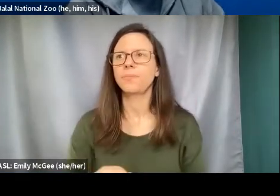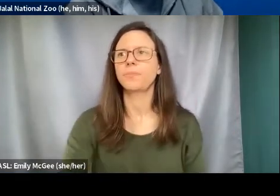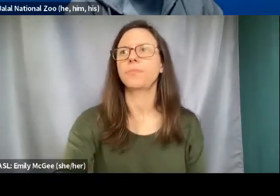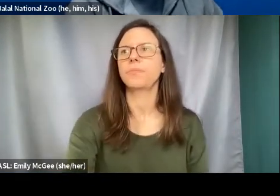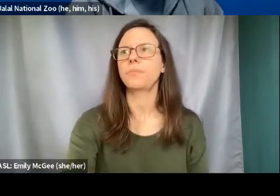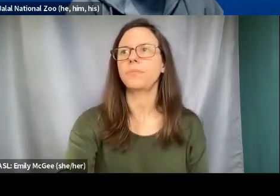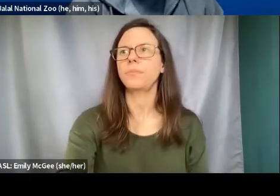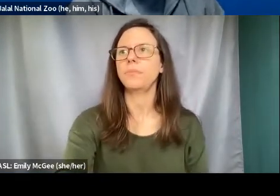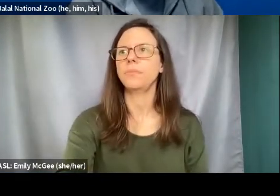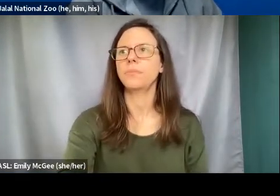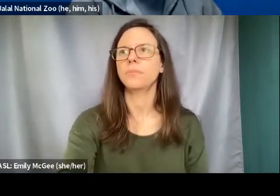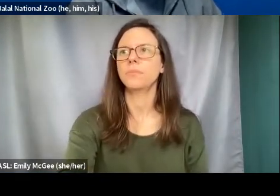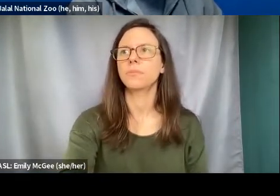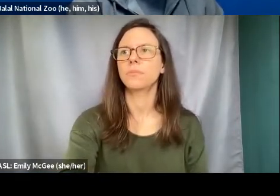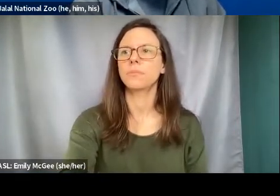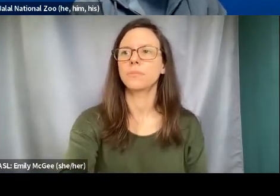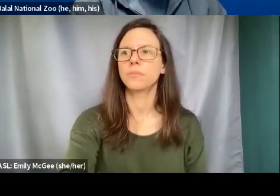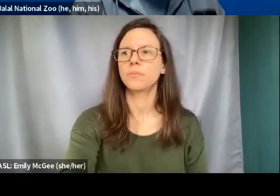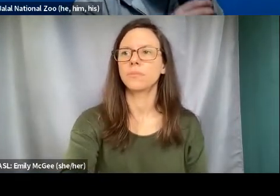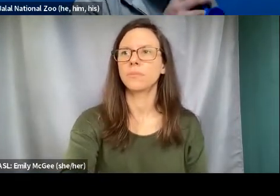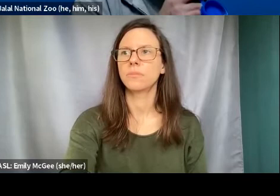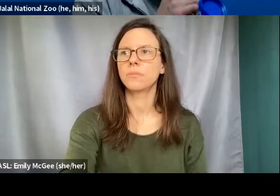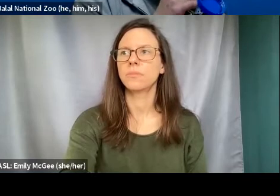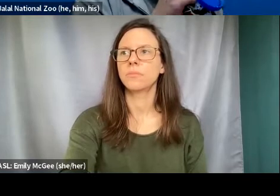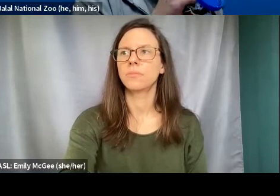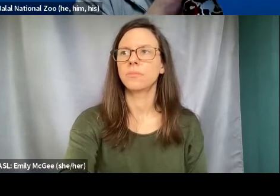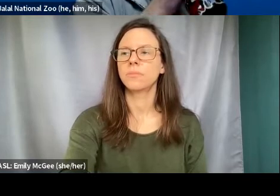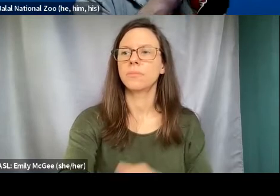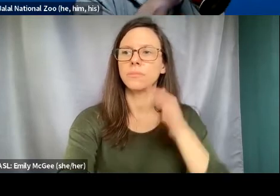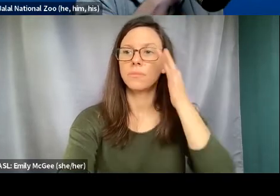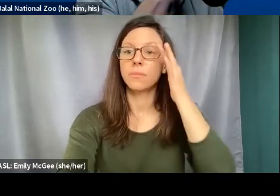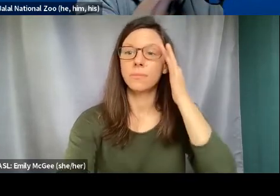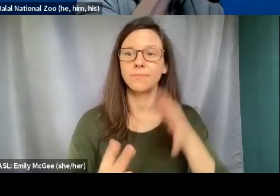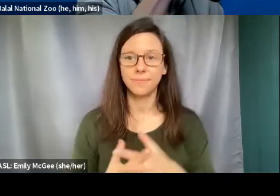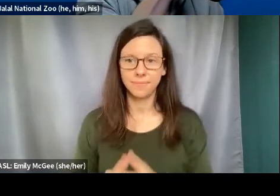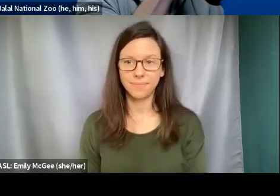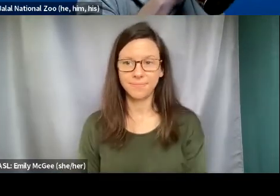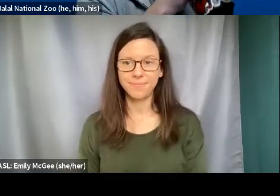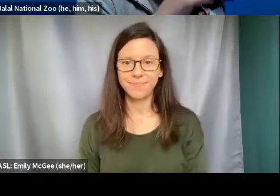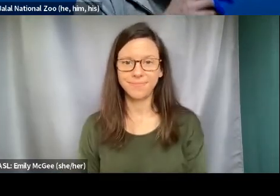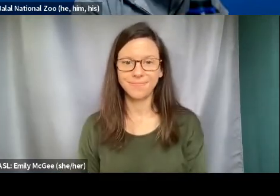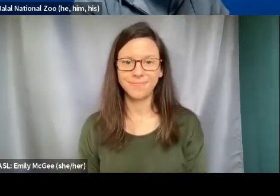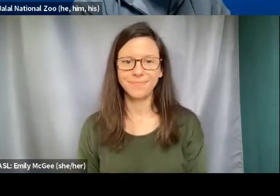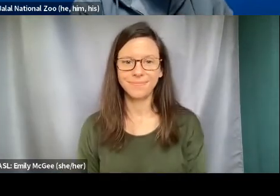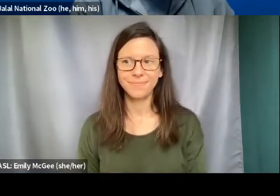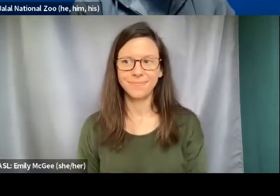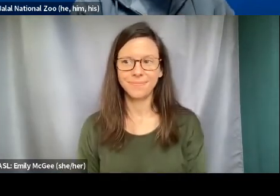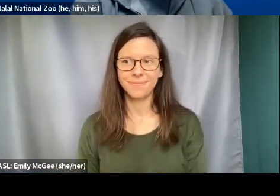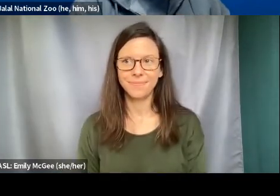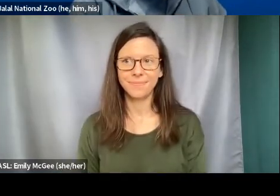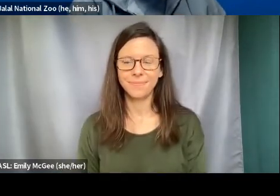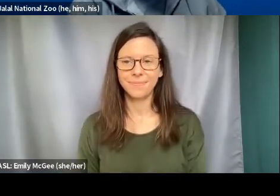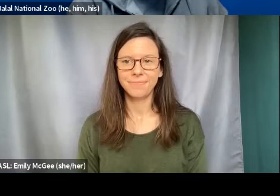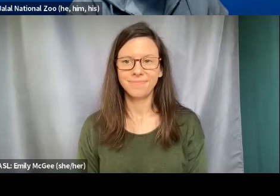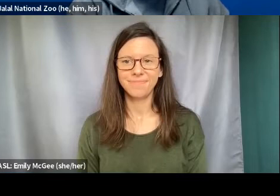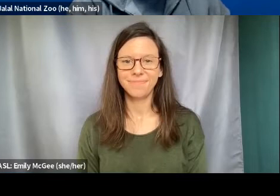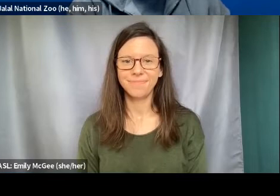And this is how we test the ph of water. All right, another few seconds on that poll.